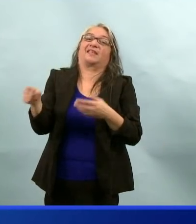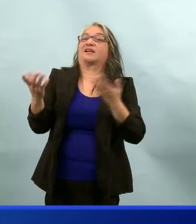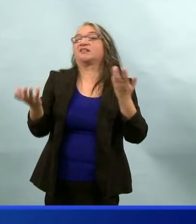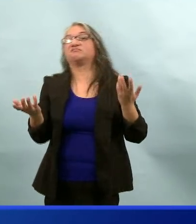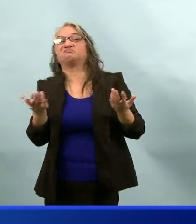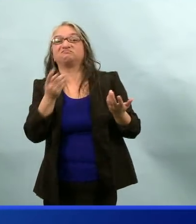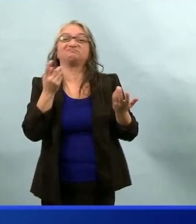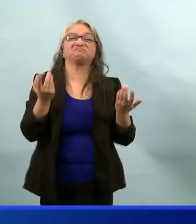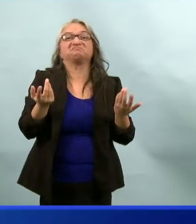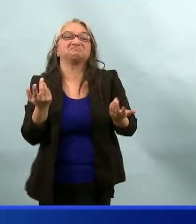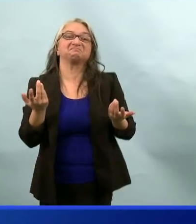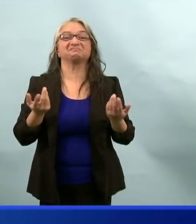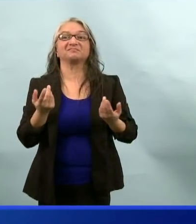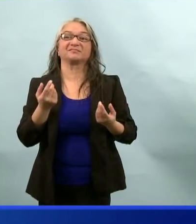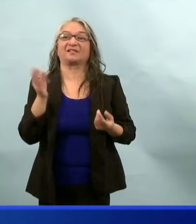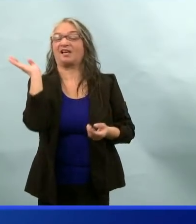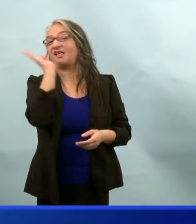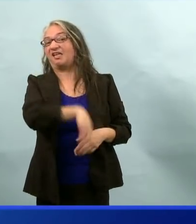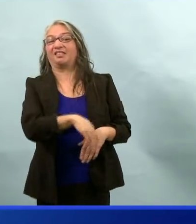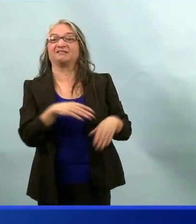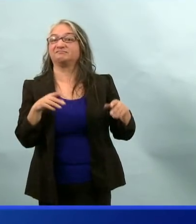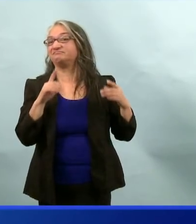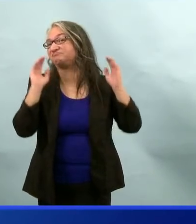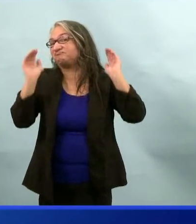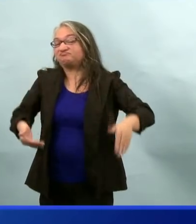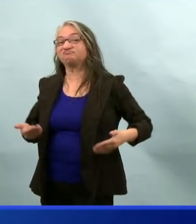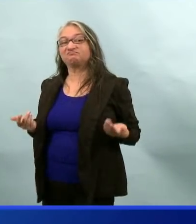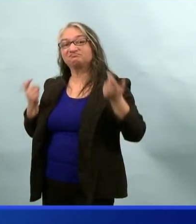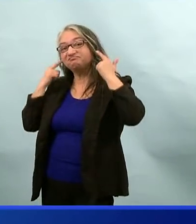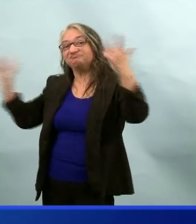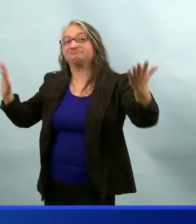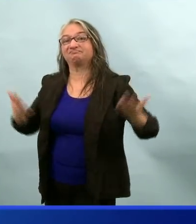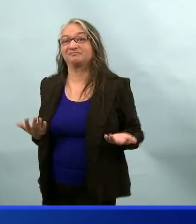and not obeying the orders that provides that risk and i think we're seeing that on the